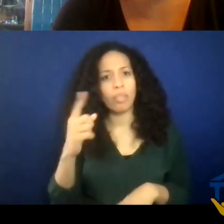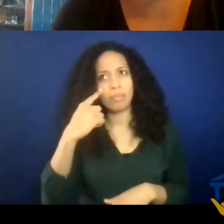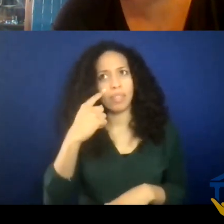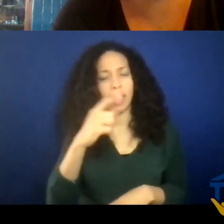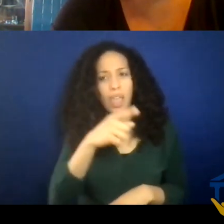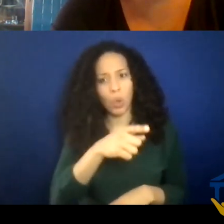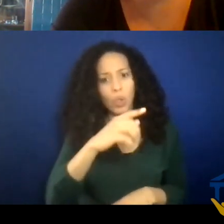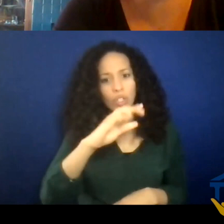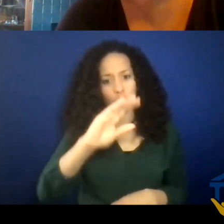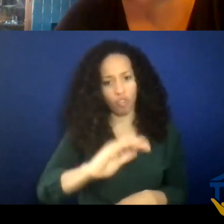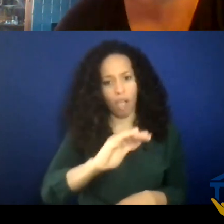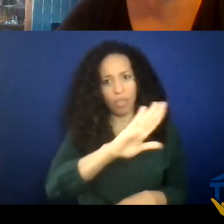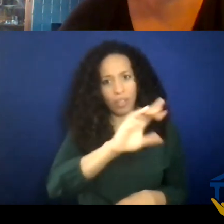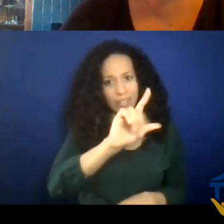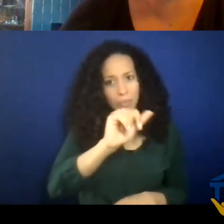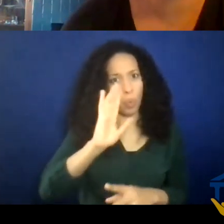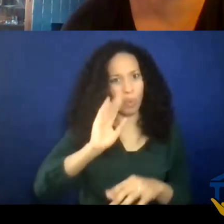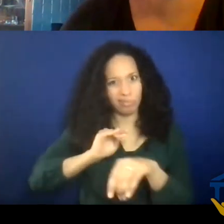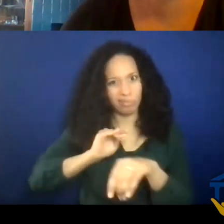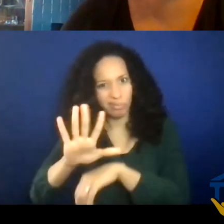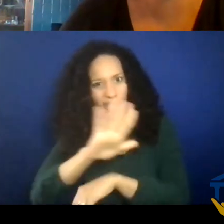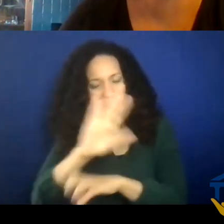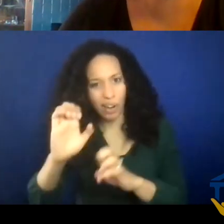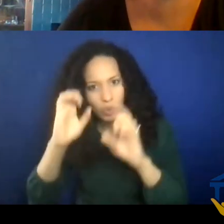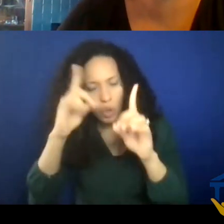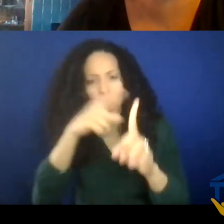you can request an independent evaluation. And the school district